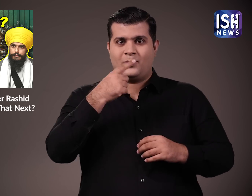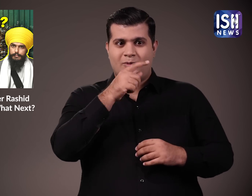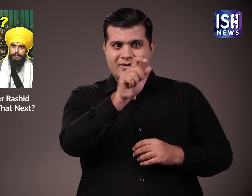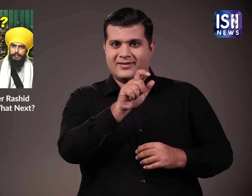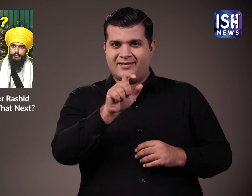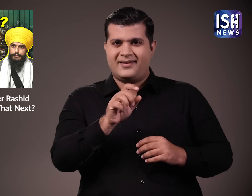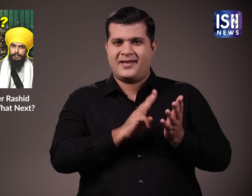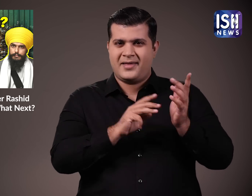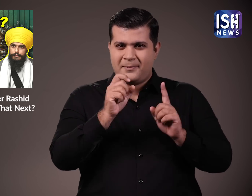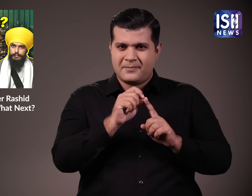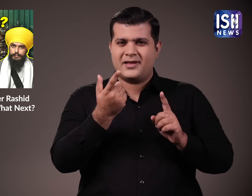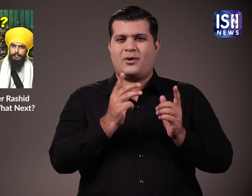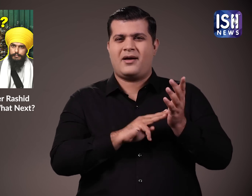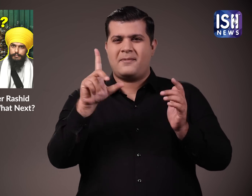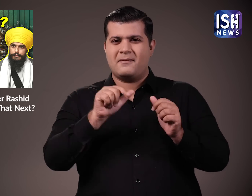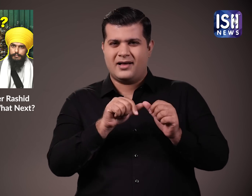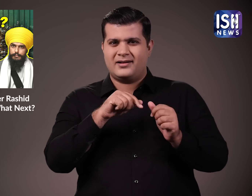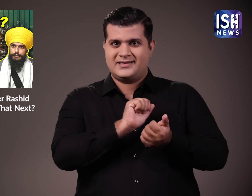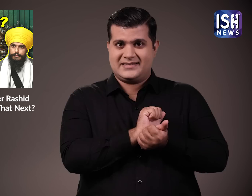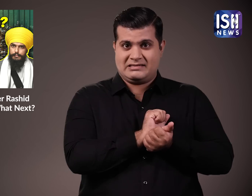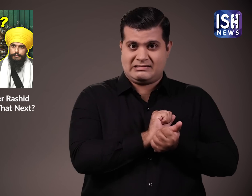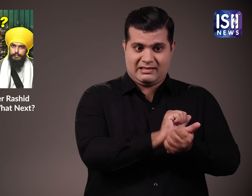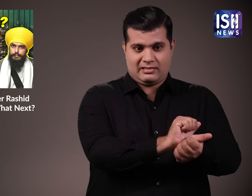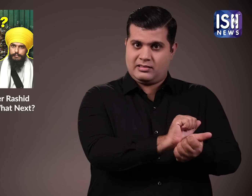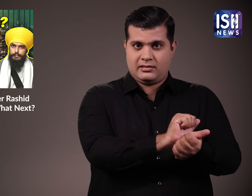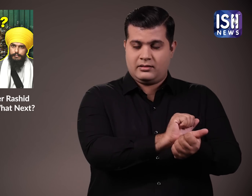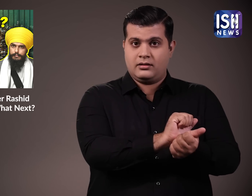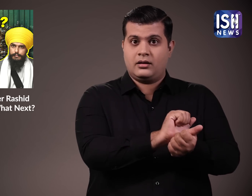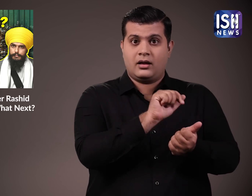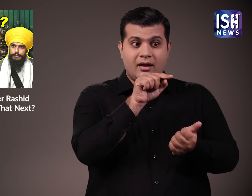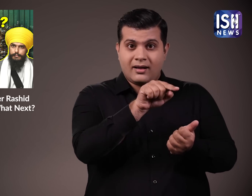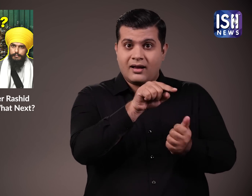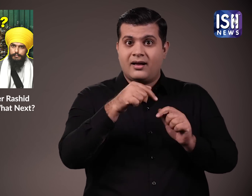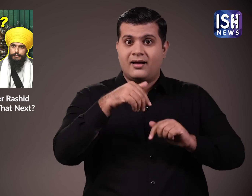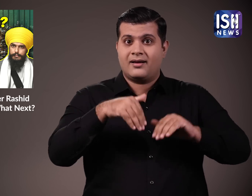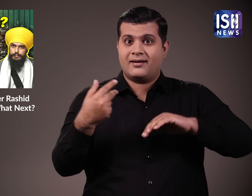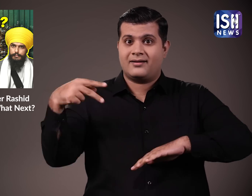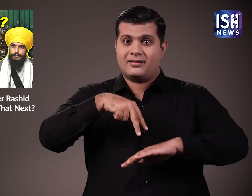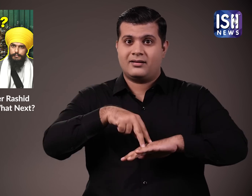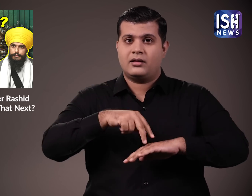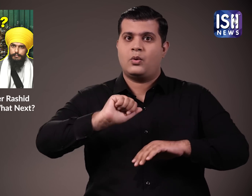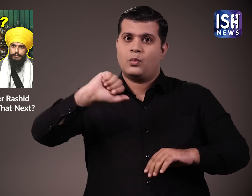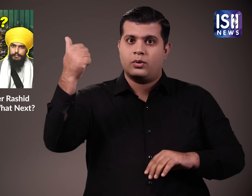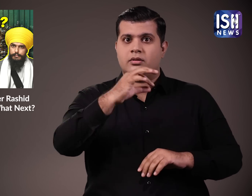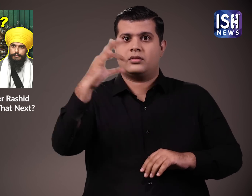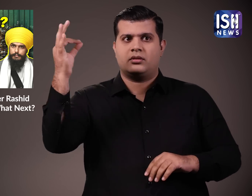Two jailed candidates have won the Lok Sabha elections and become MPs.